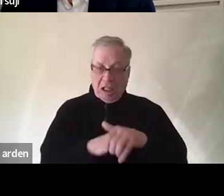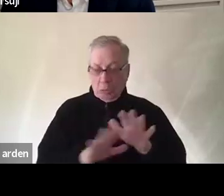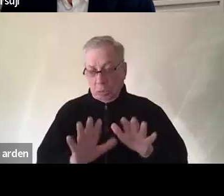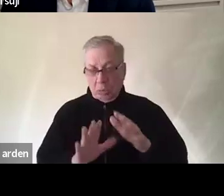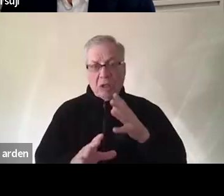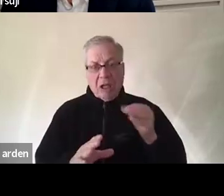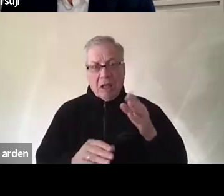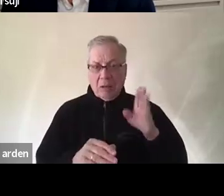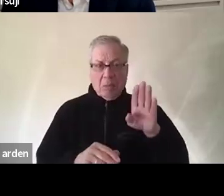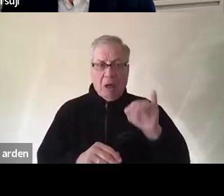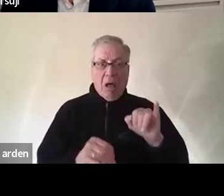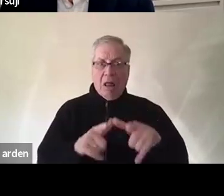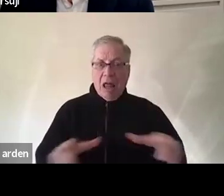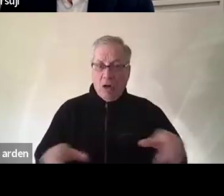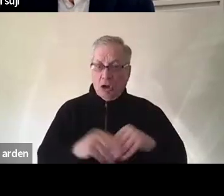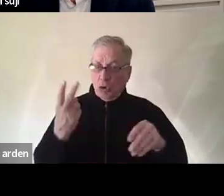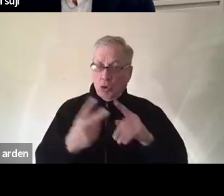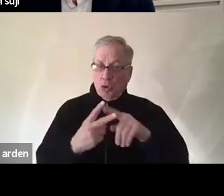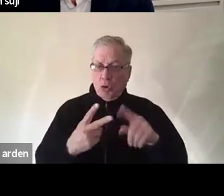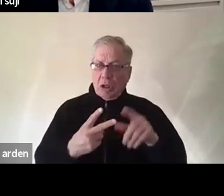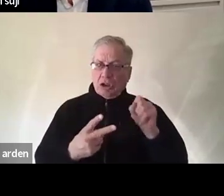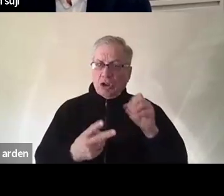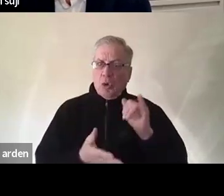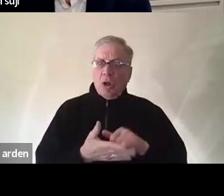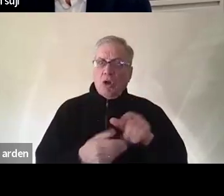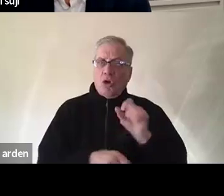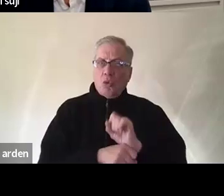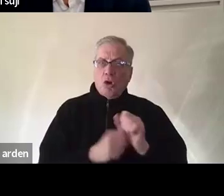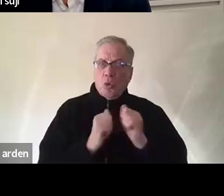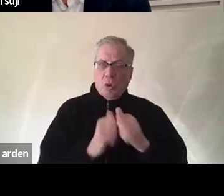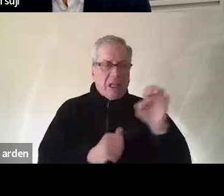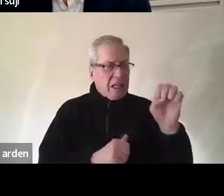and being bilingual and multilingual. In that case we work with the ESL